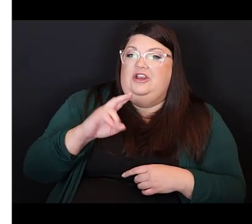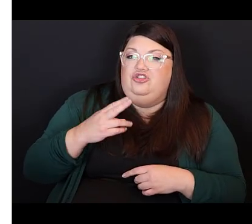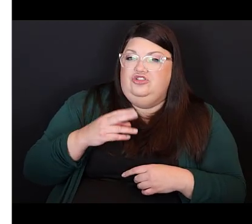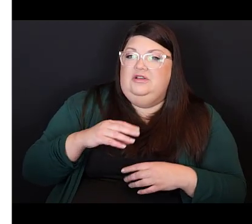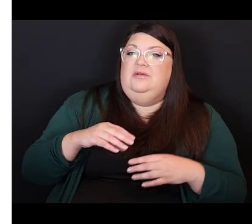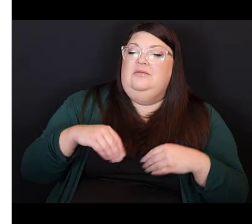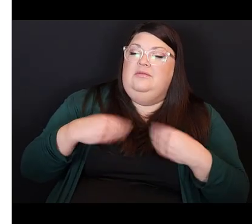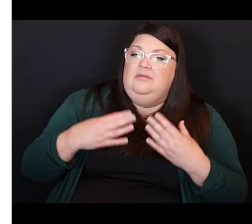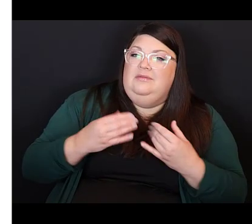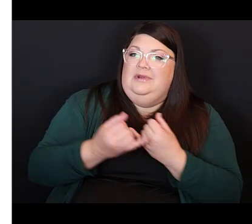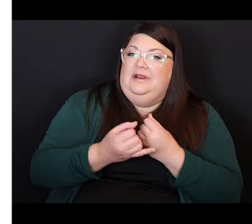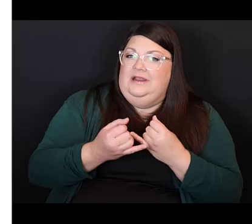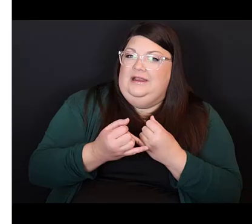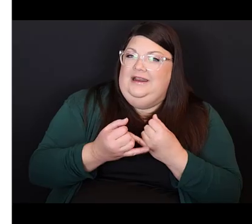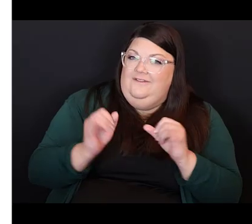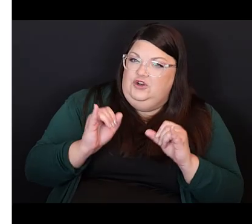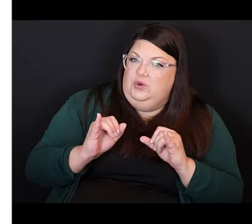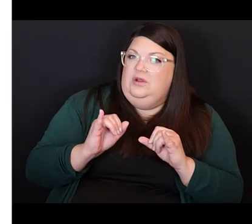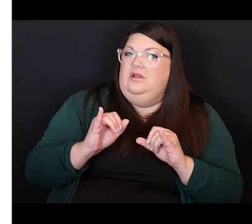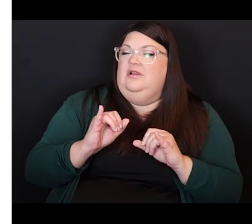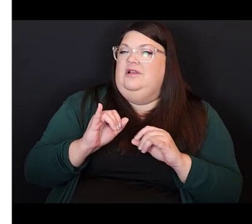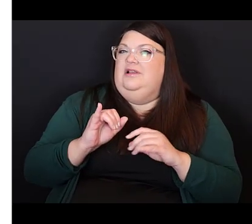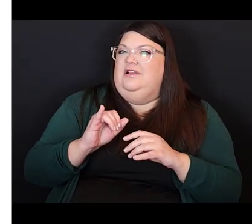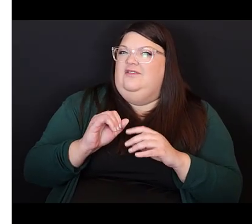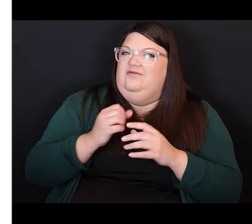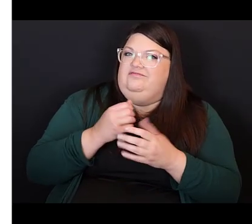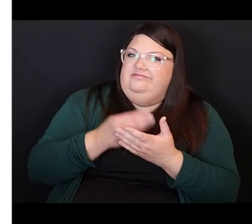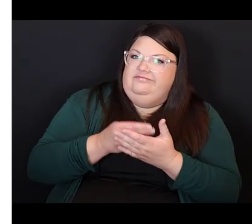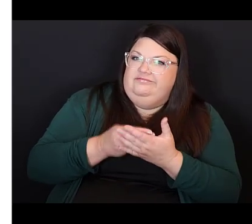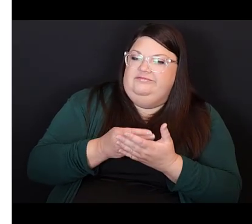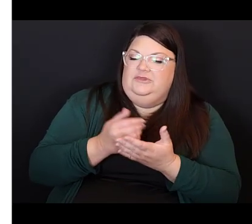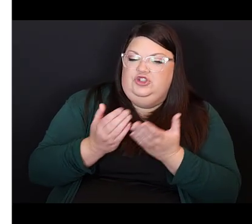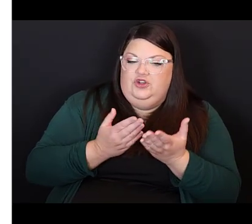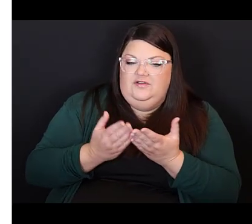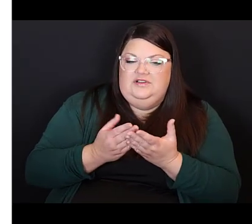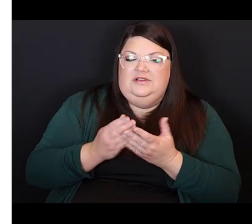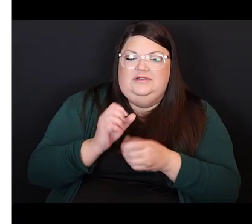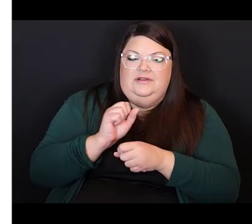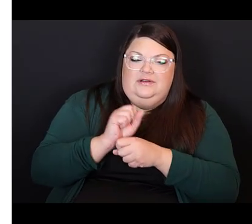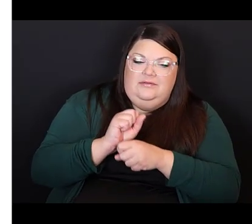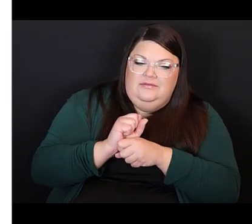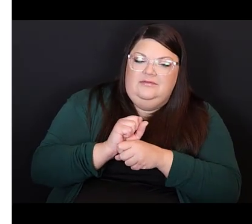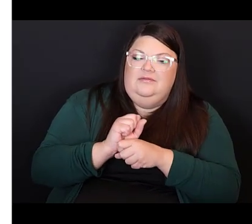workforce development and financial stability services to participants on a wide spectrum of